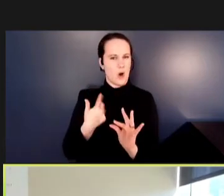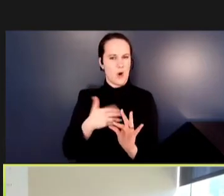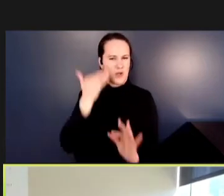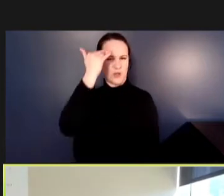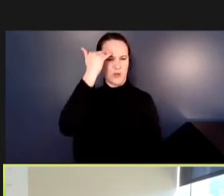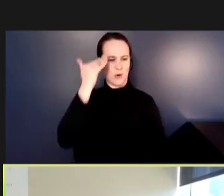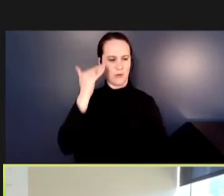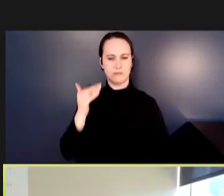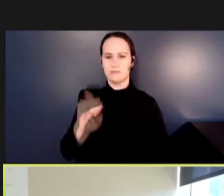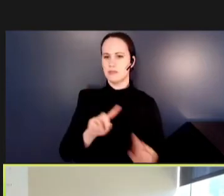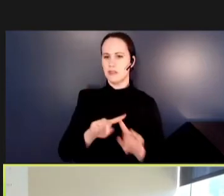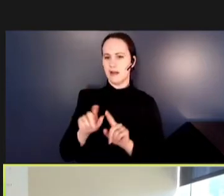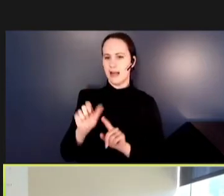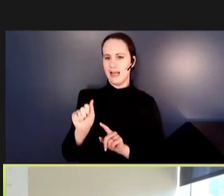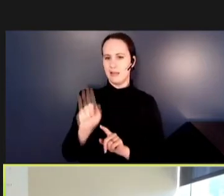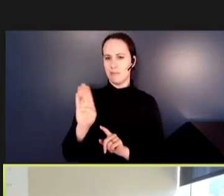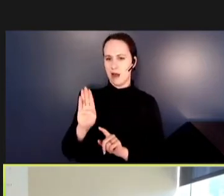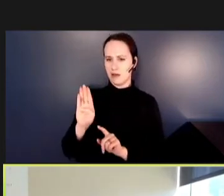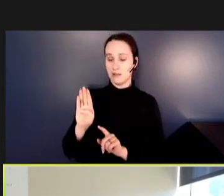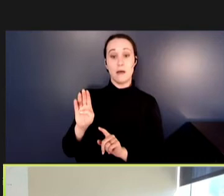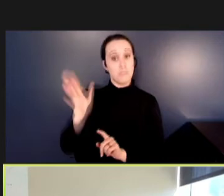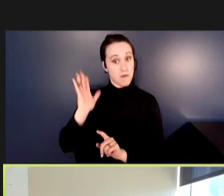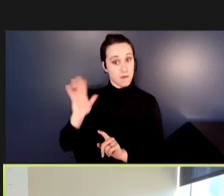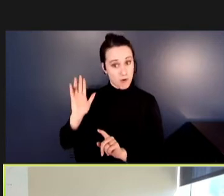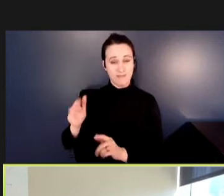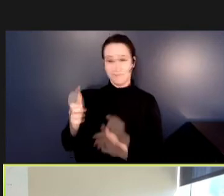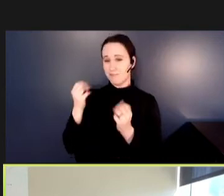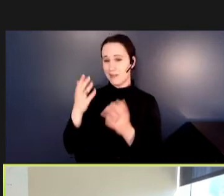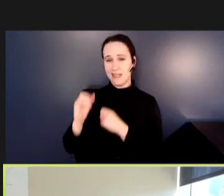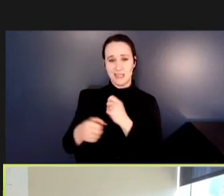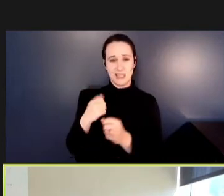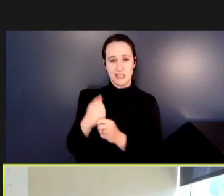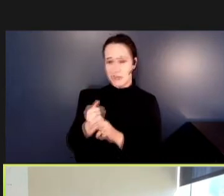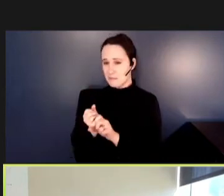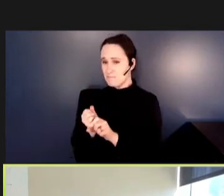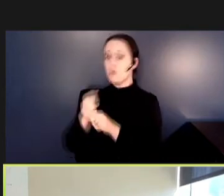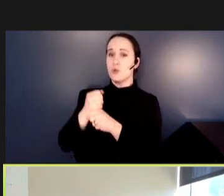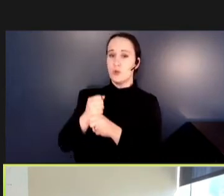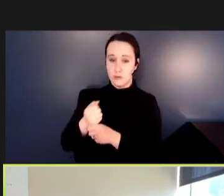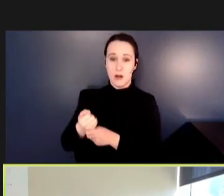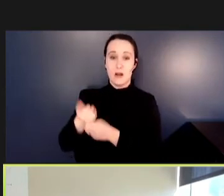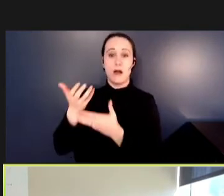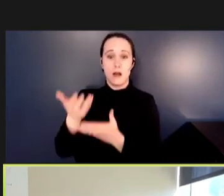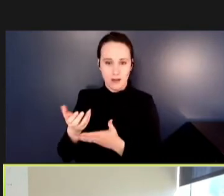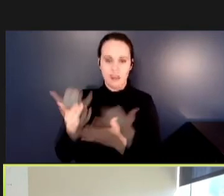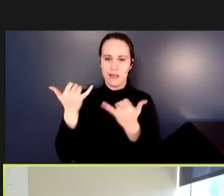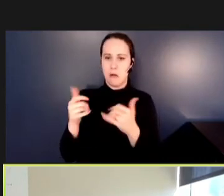years to originally The spheres in the blue represent GPC variants that warranted further